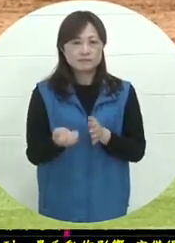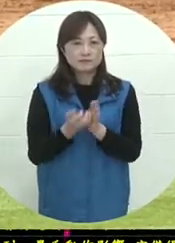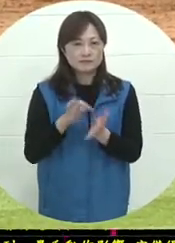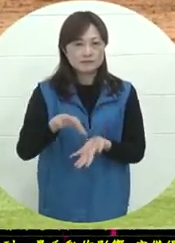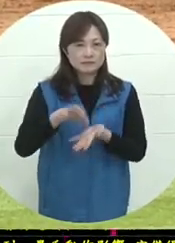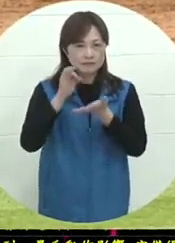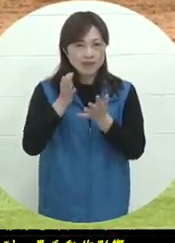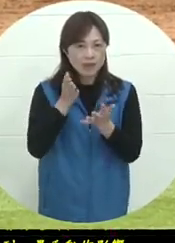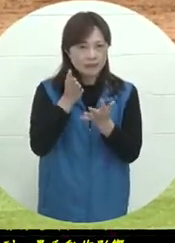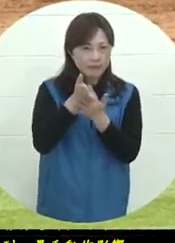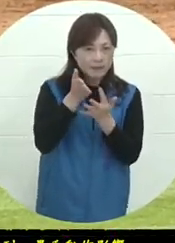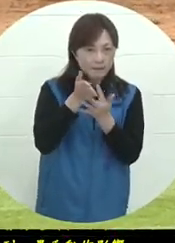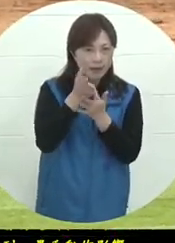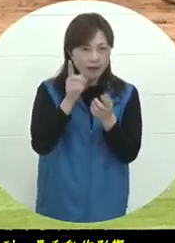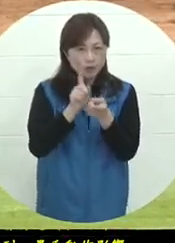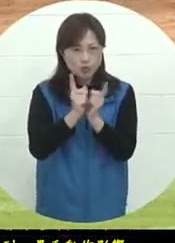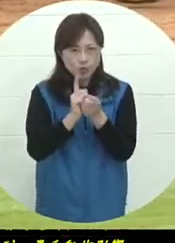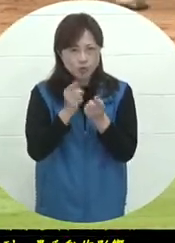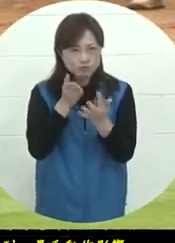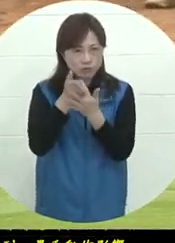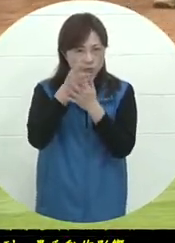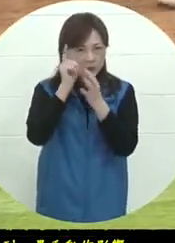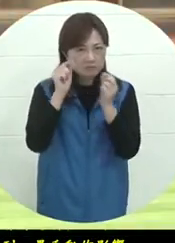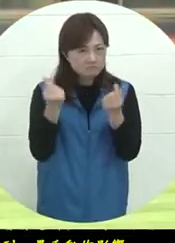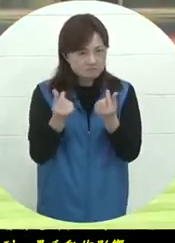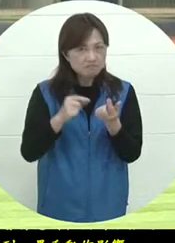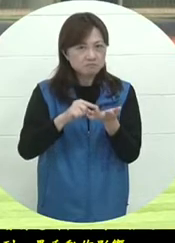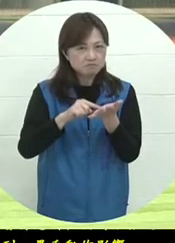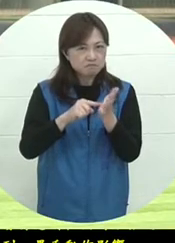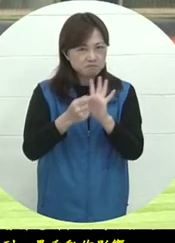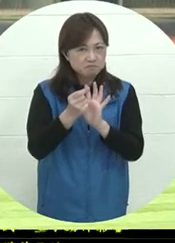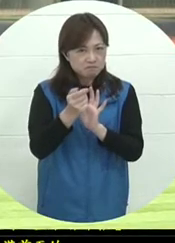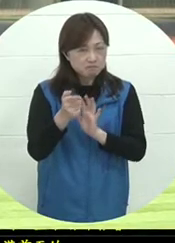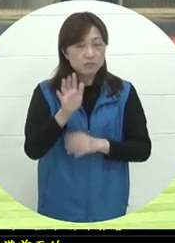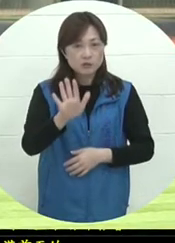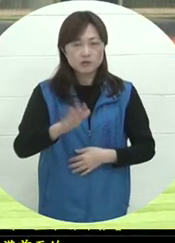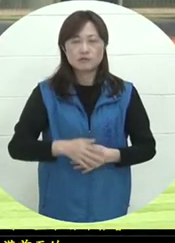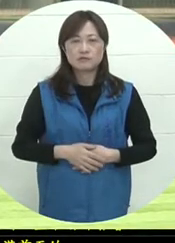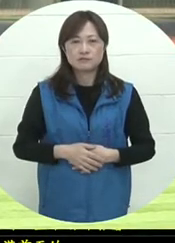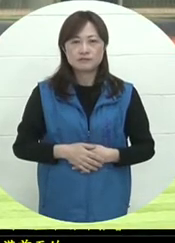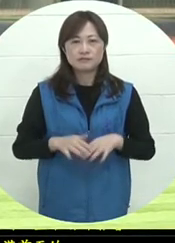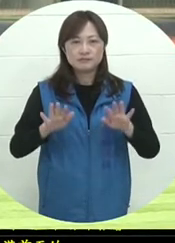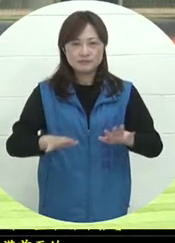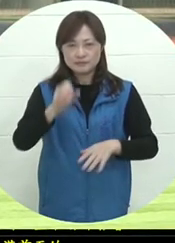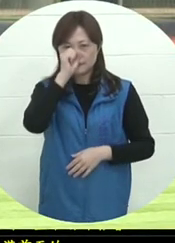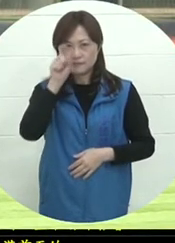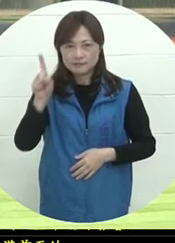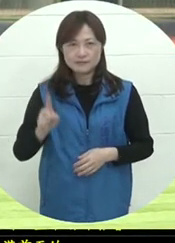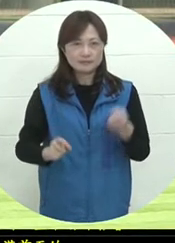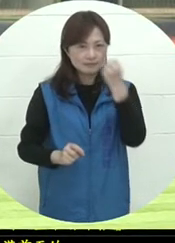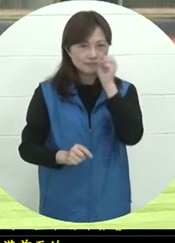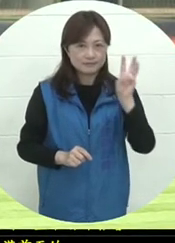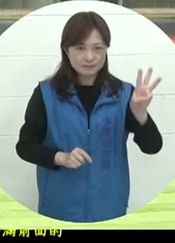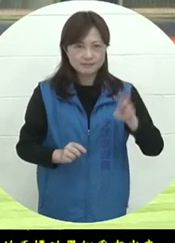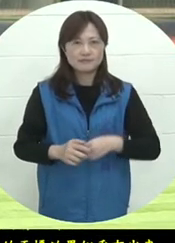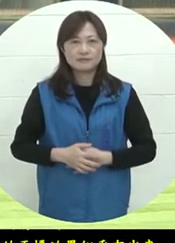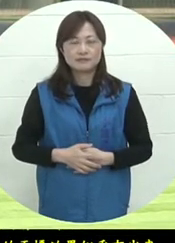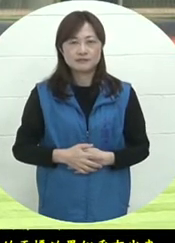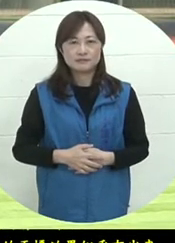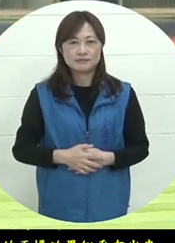. Now in terms of the number of balls on the pitcher's side , one is good and three is bad. At that time,